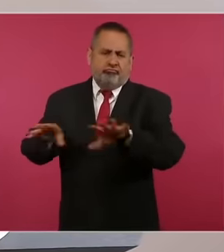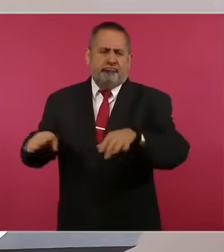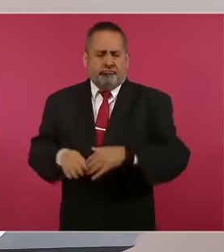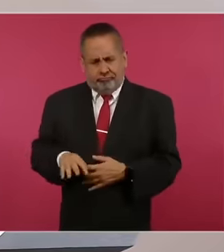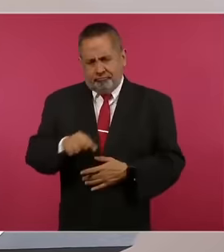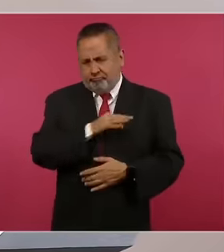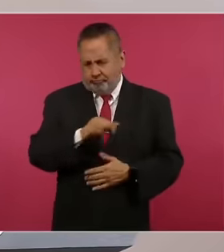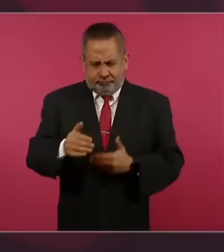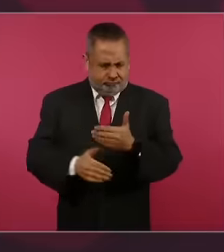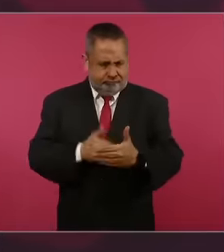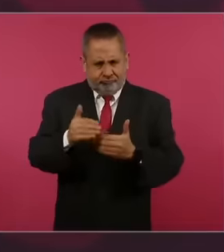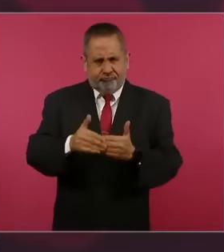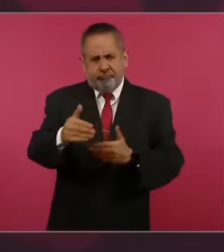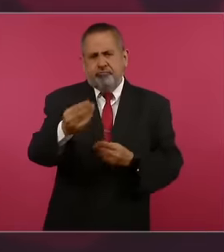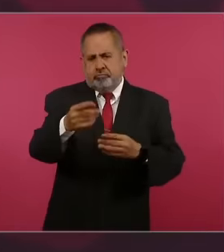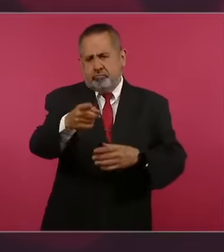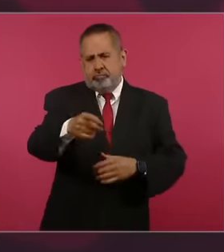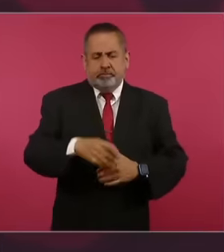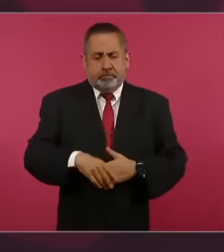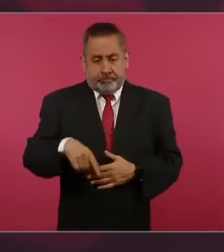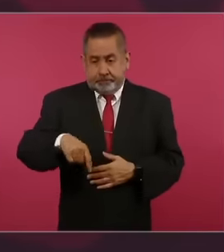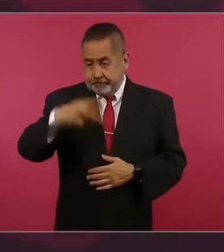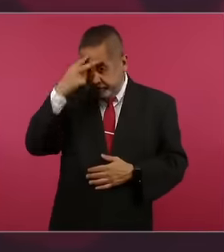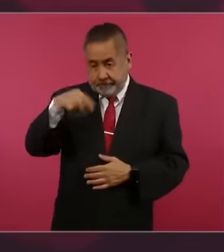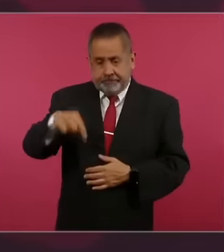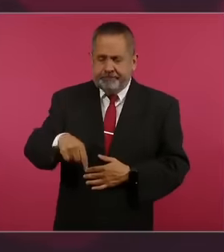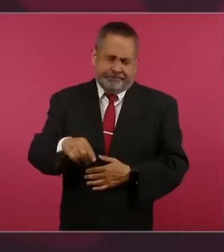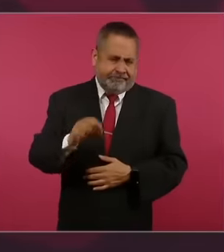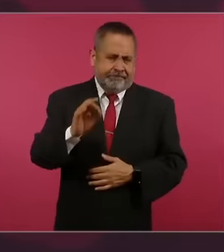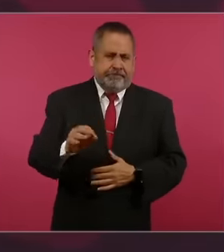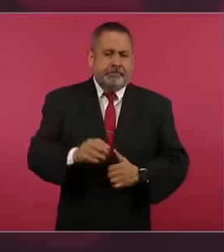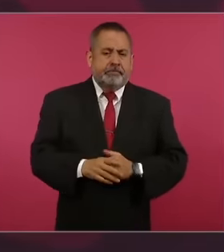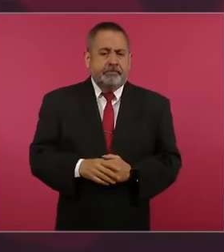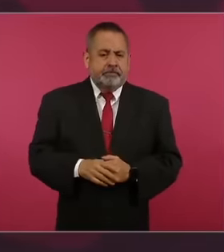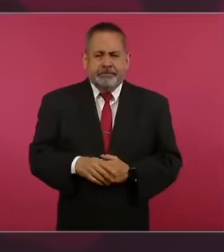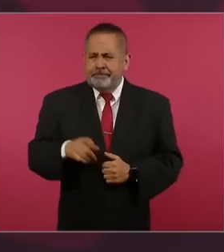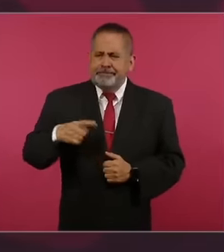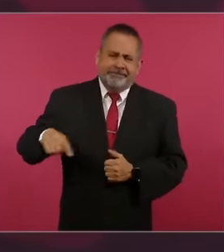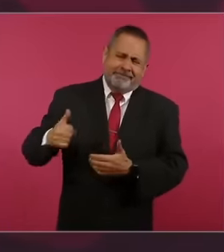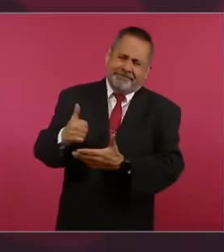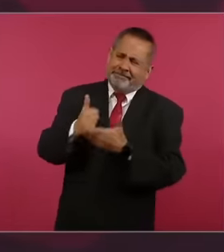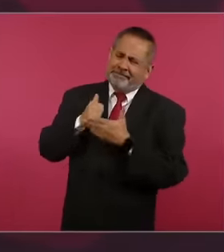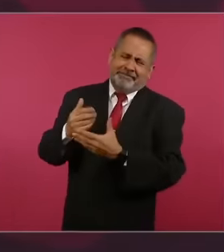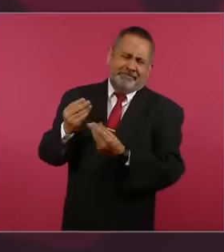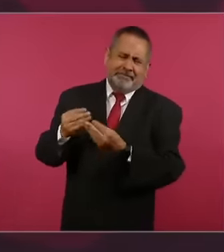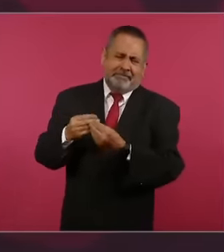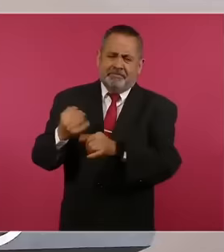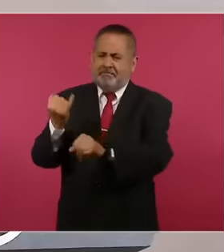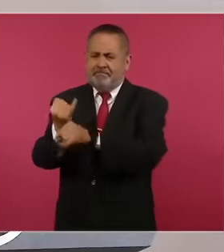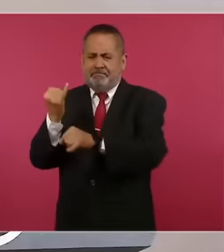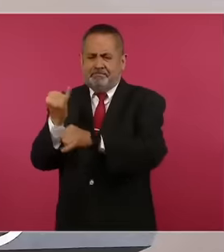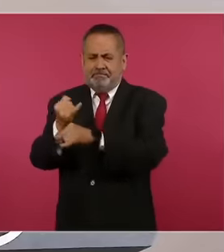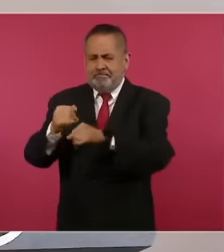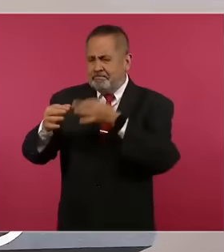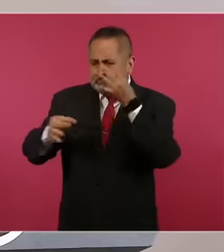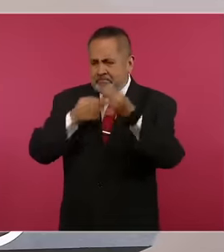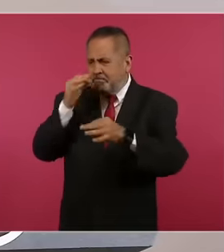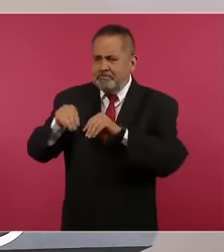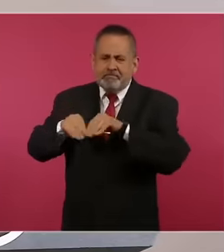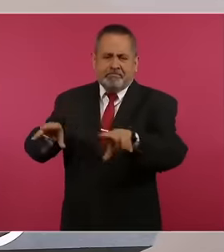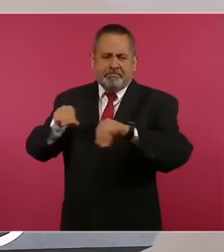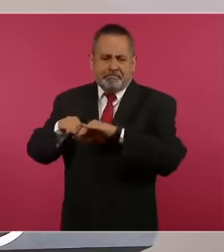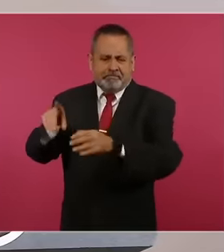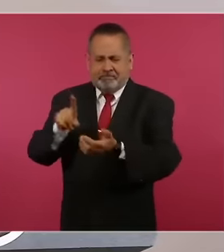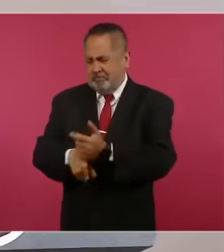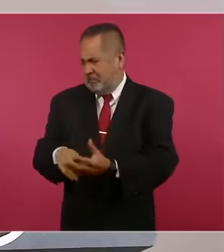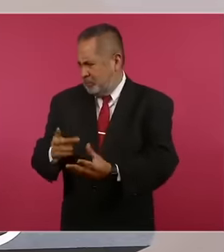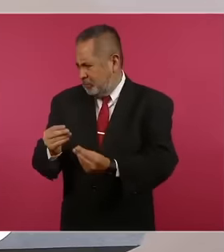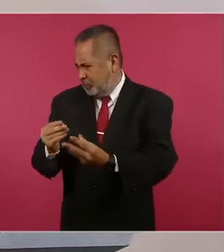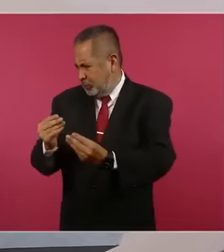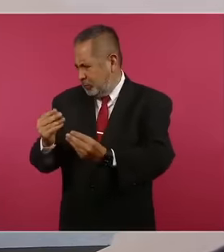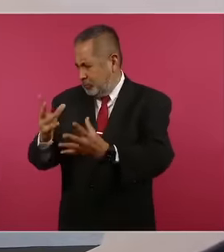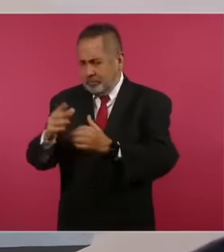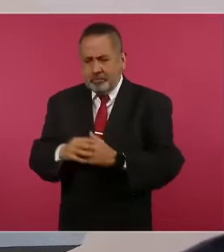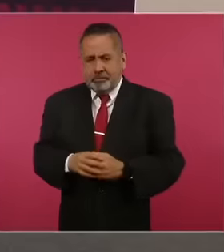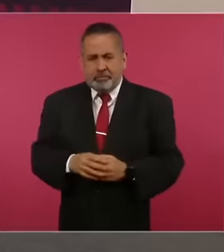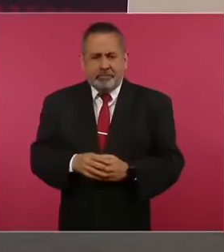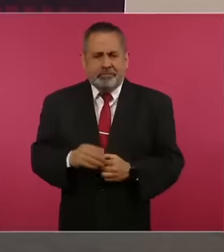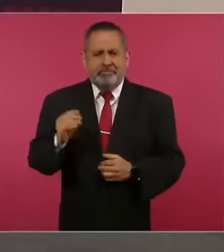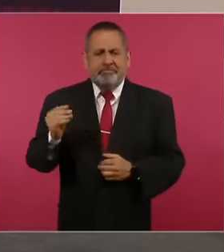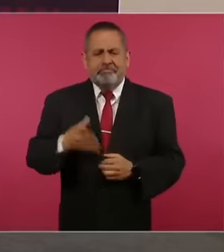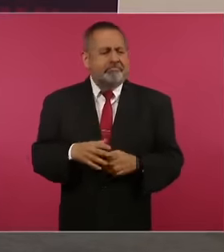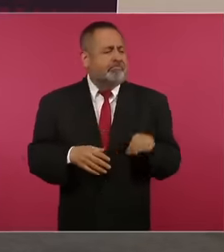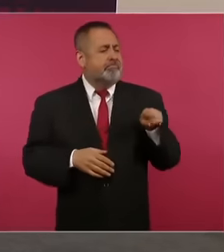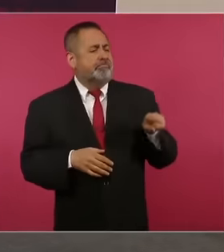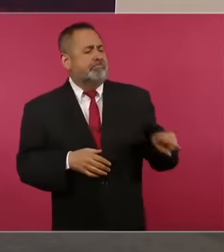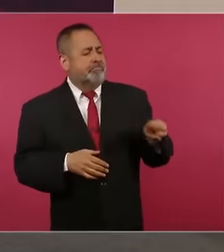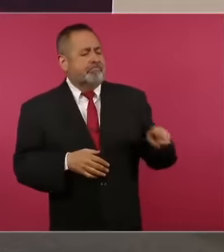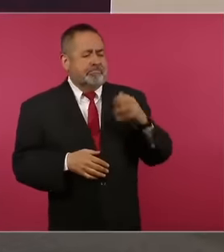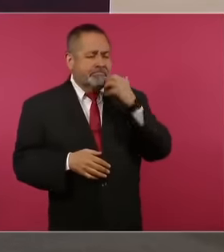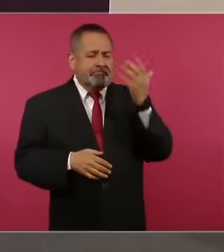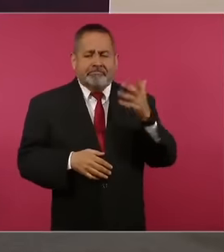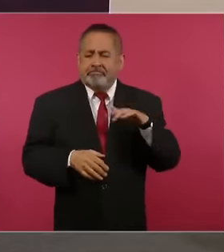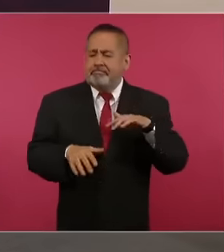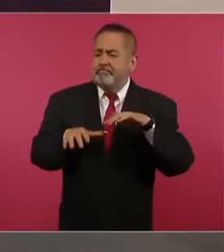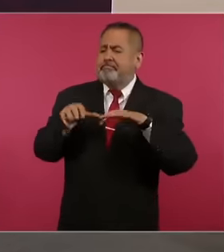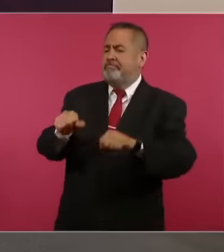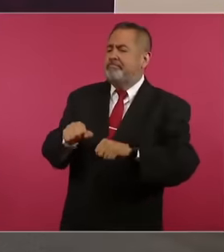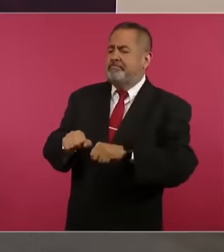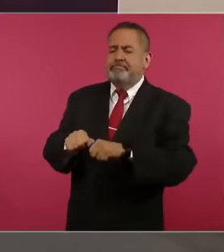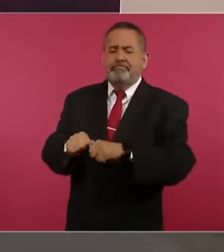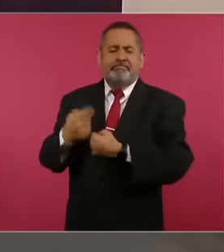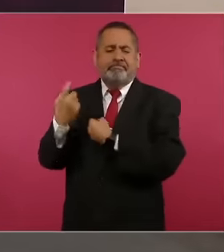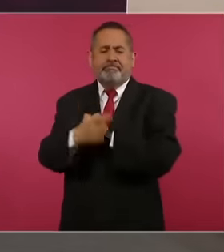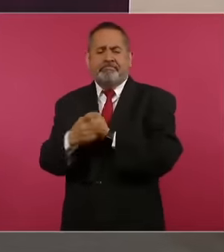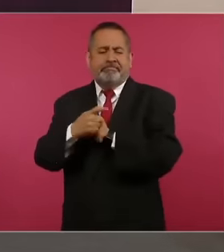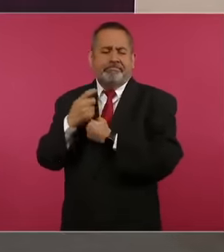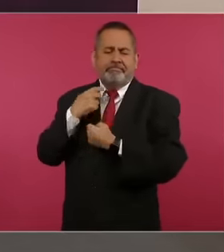much progress can be made in Mexico, social networks help us a lot, even when they have wanted to take them, they